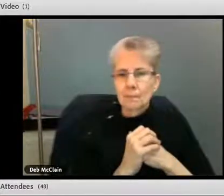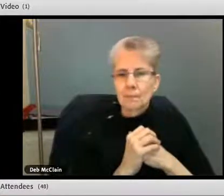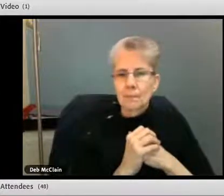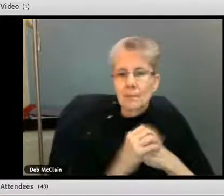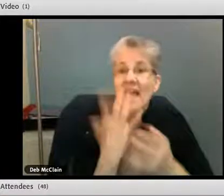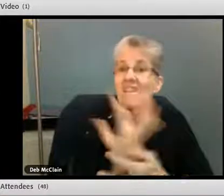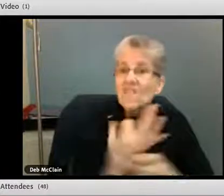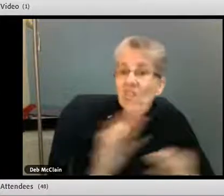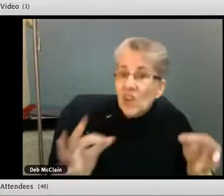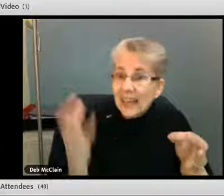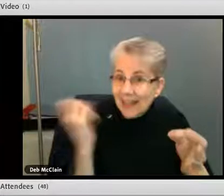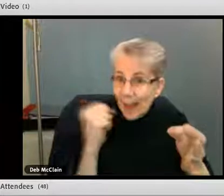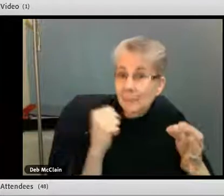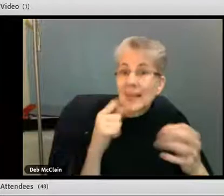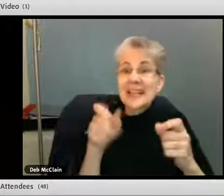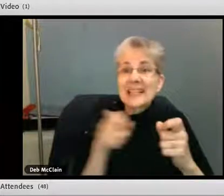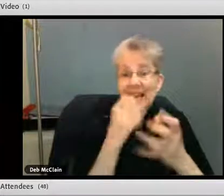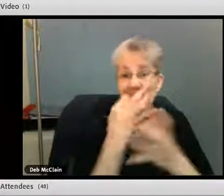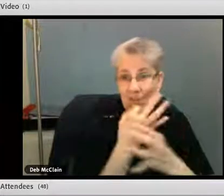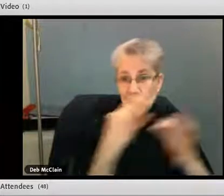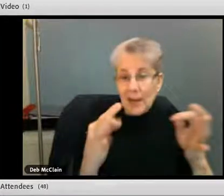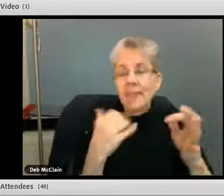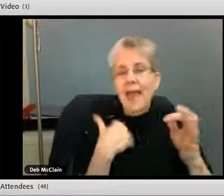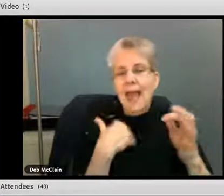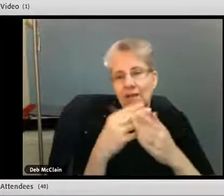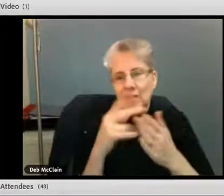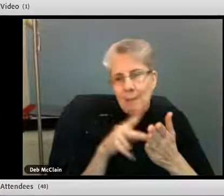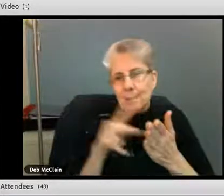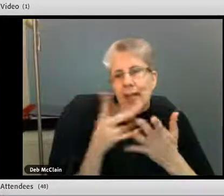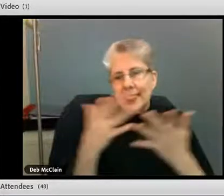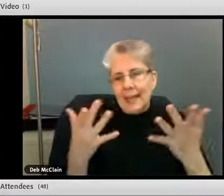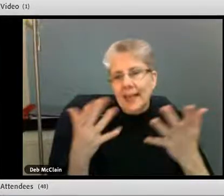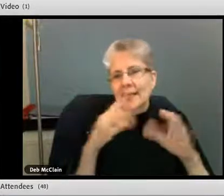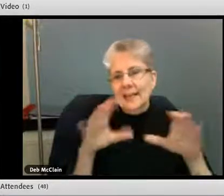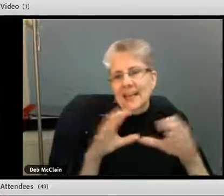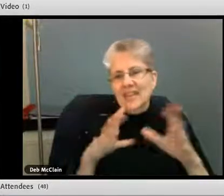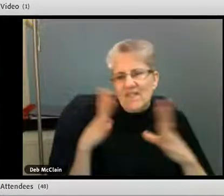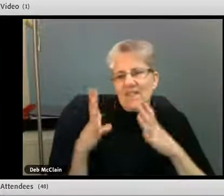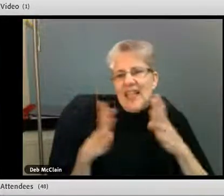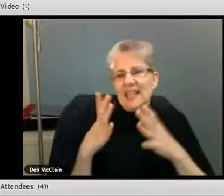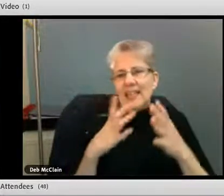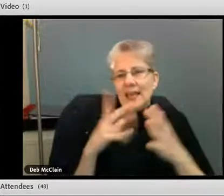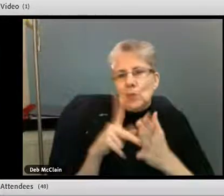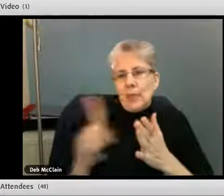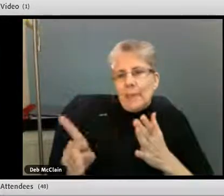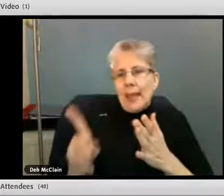They do have some paid stuff, and it does more fancy stuff. But for free. One of the things I found with a lot